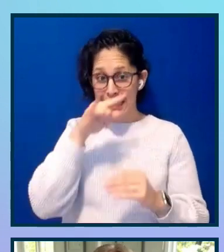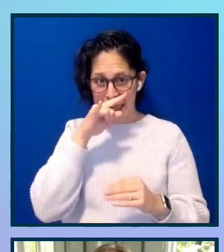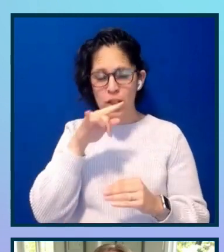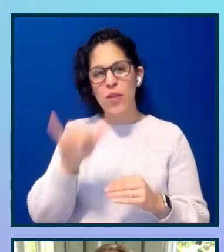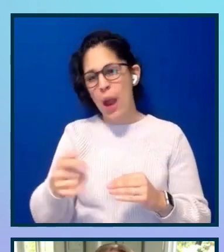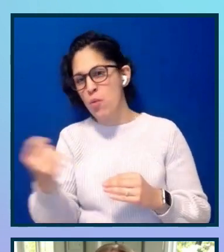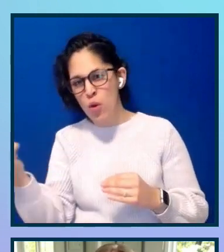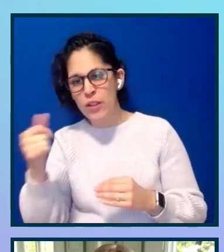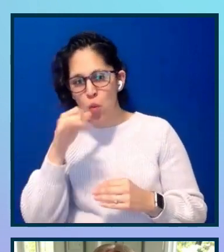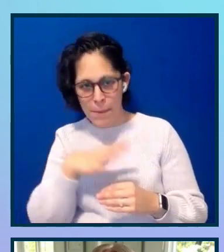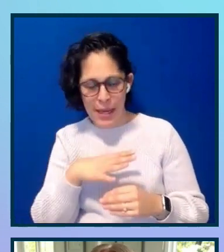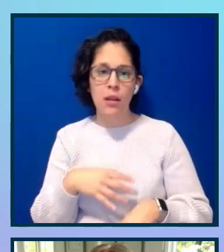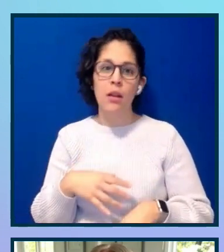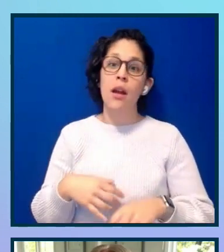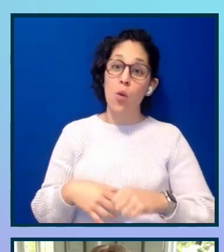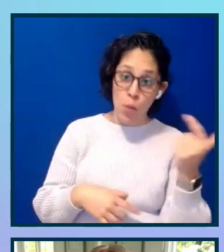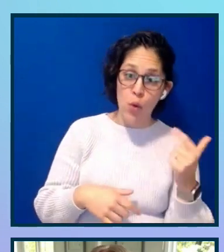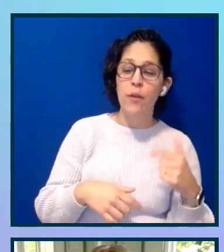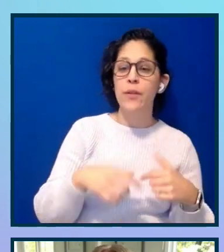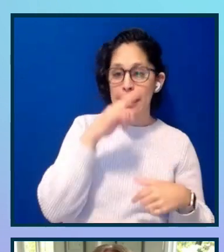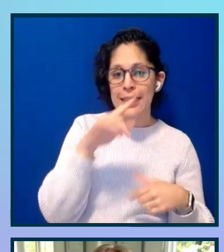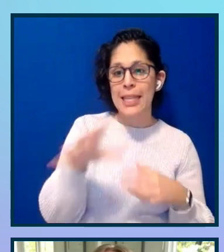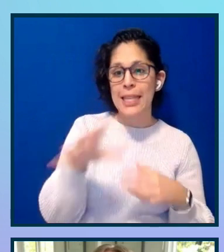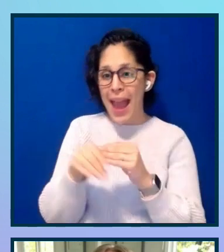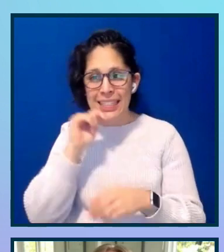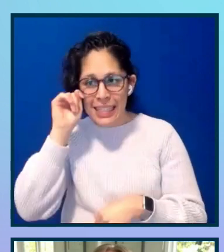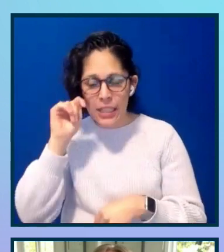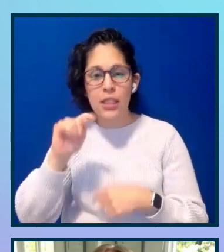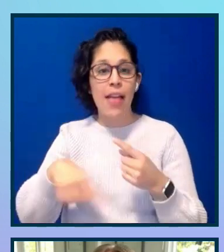I'm taking out the kids, I'm putting in teens, and coming back to the women.